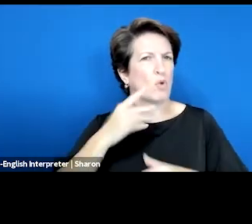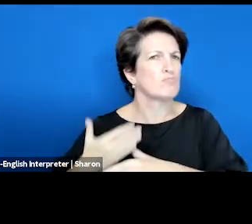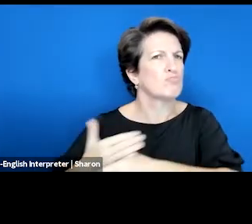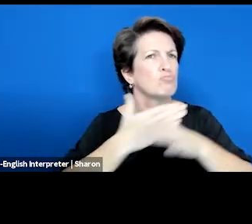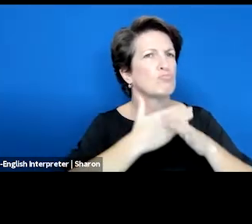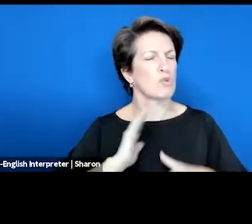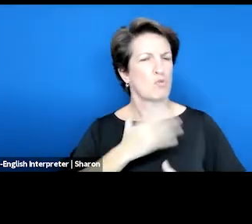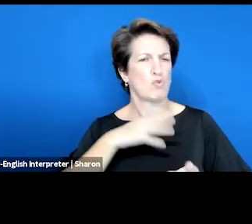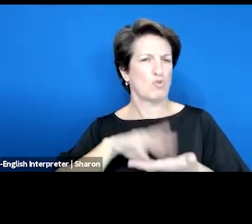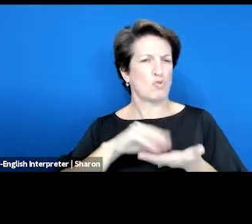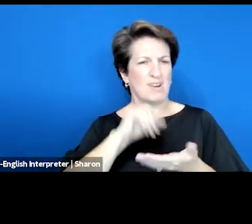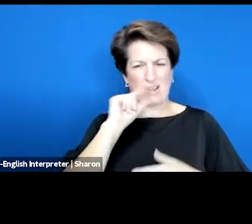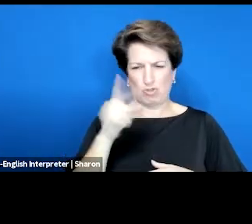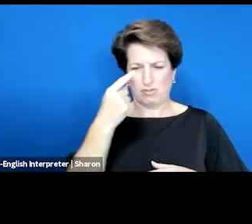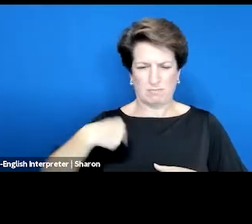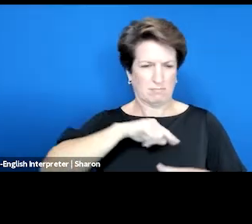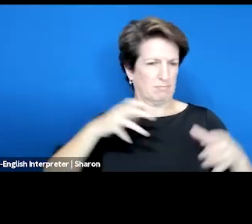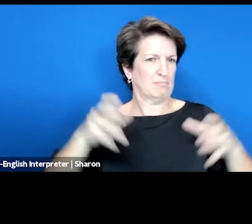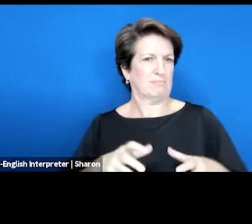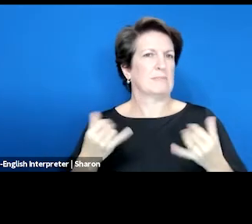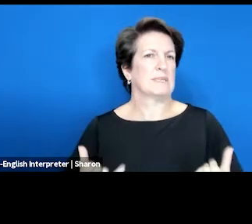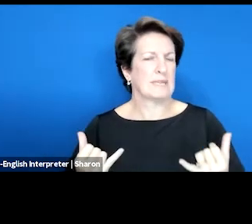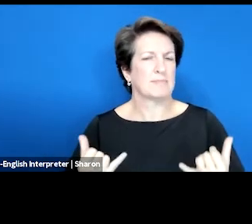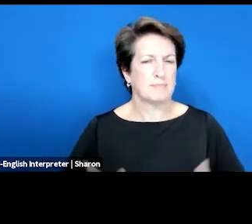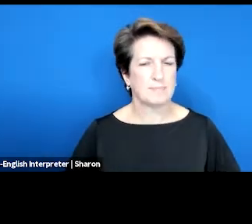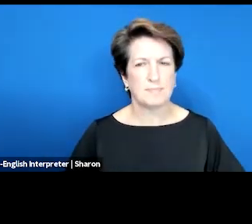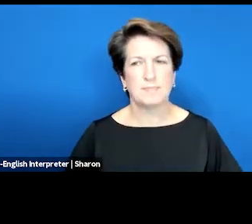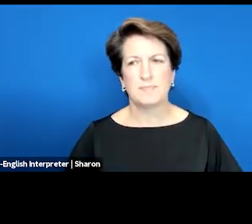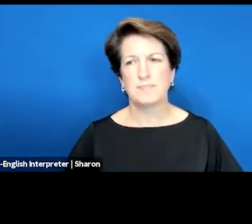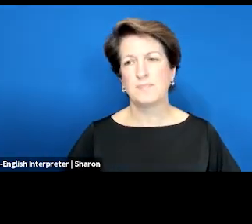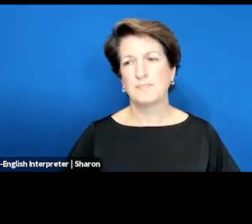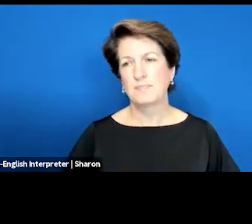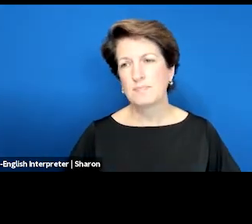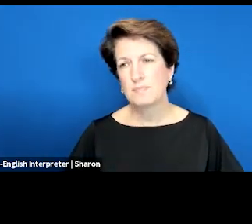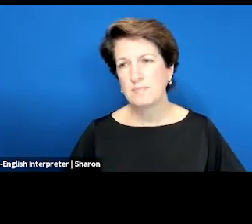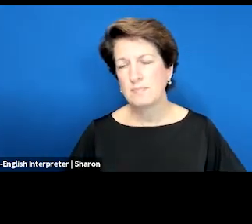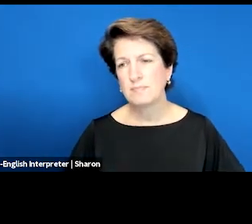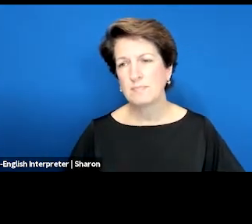First off, for folks please mutate and turn off your cameras during the presentation portion of the town hall. Folks are welcome to turn on their cameras and